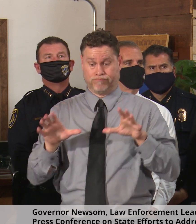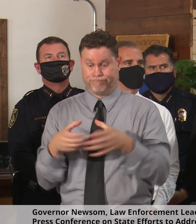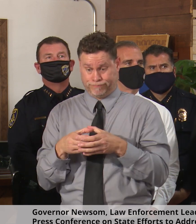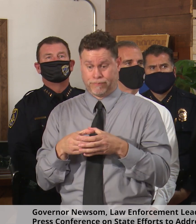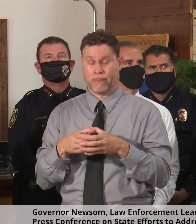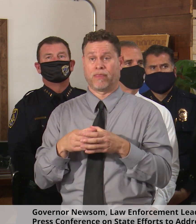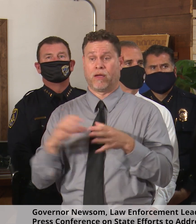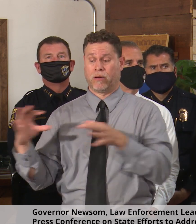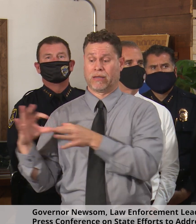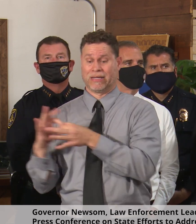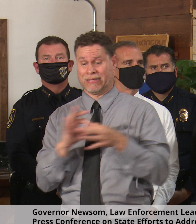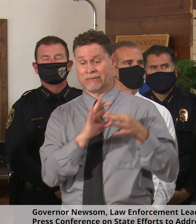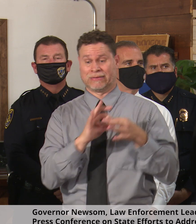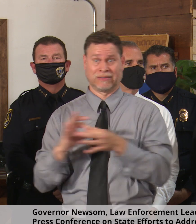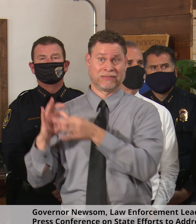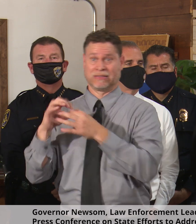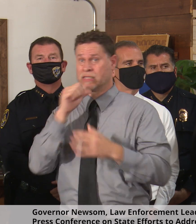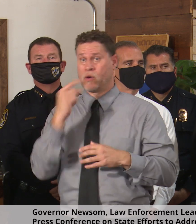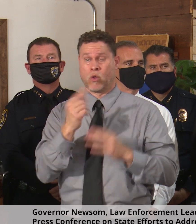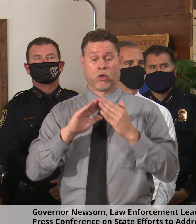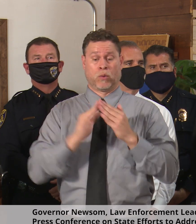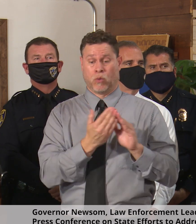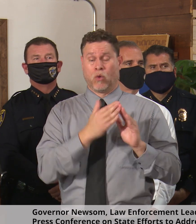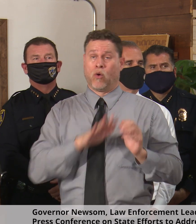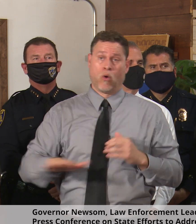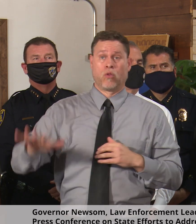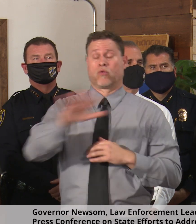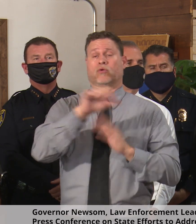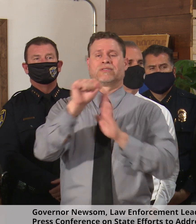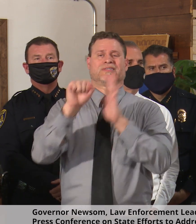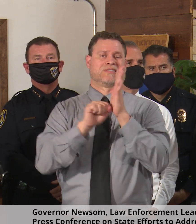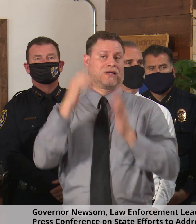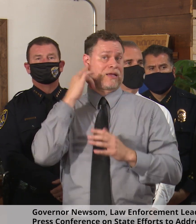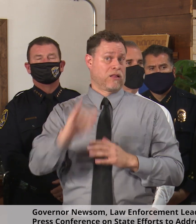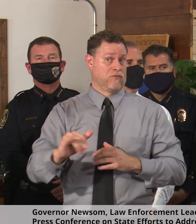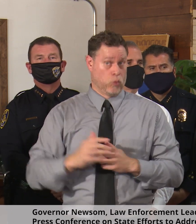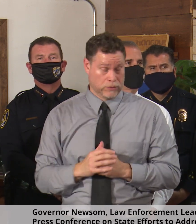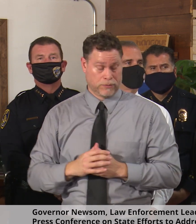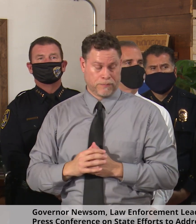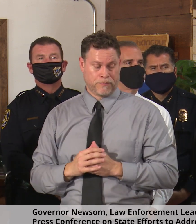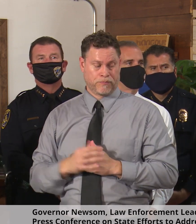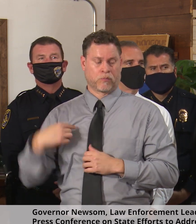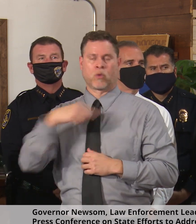are connected not just within communities but all across the state of California. We were successful